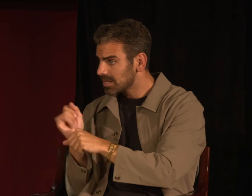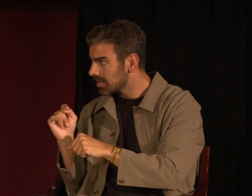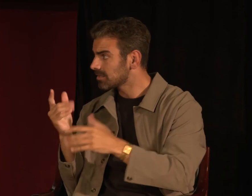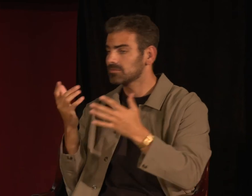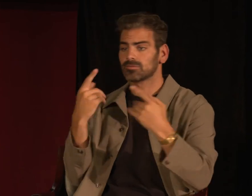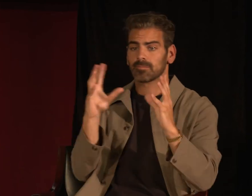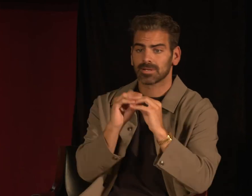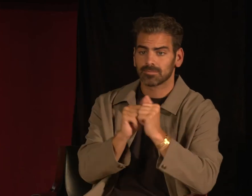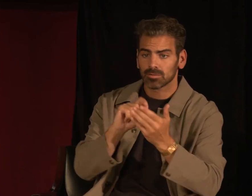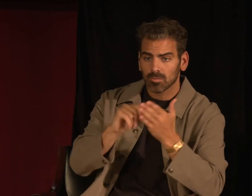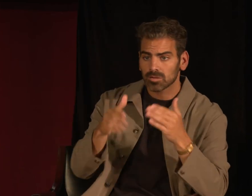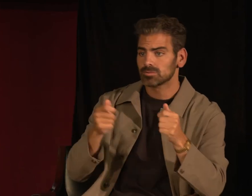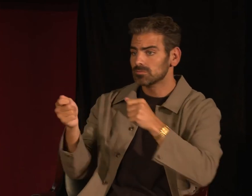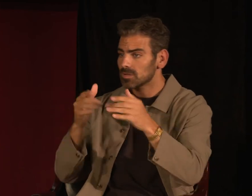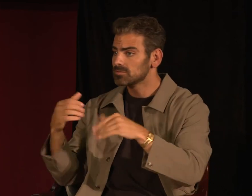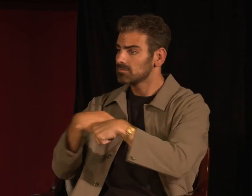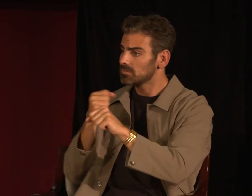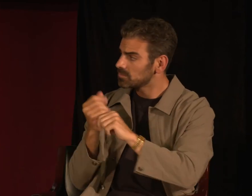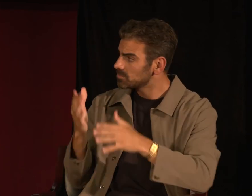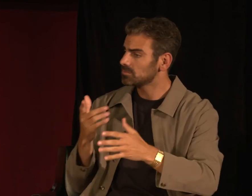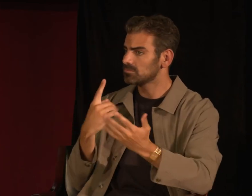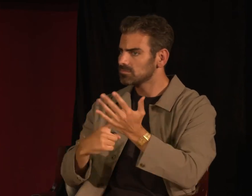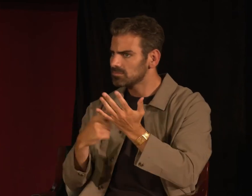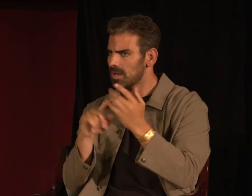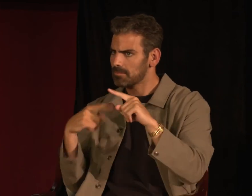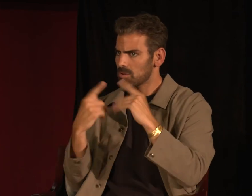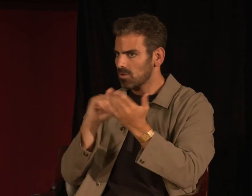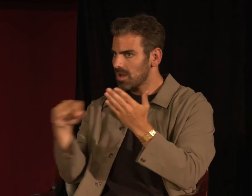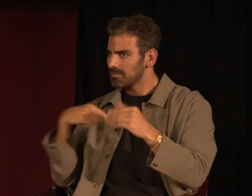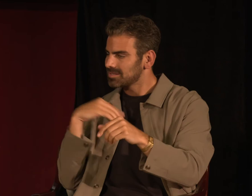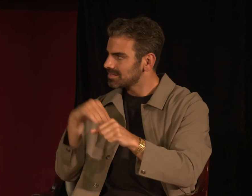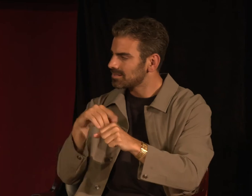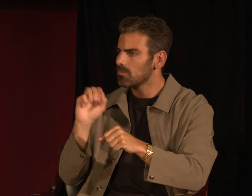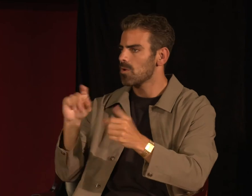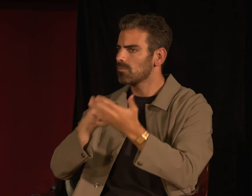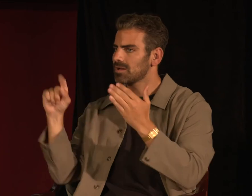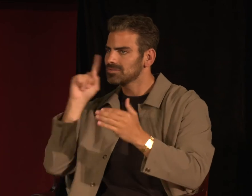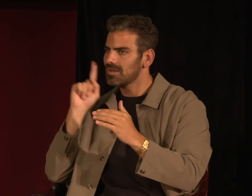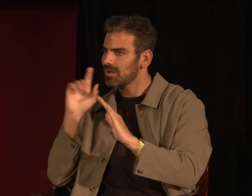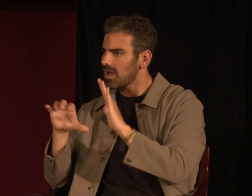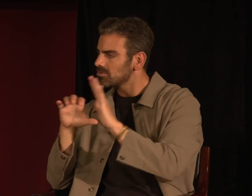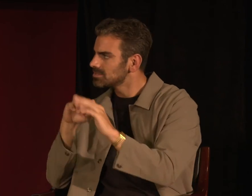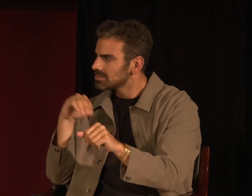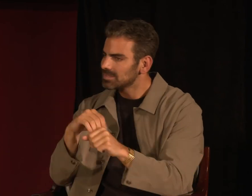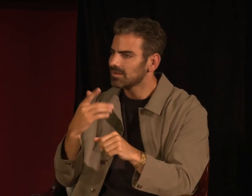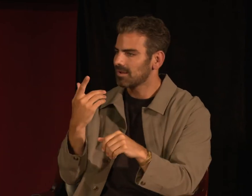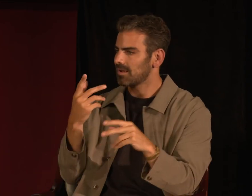I was back to square one. I would audition for a role, and I wouldn't get it. I would meet with writers and directors and producers that always wanted to write me in. They were in love with me.